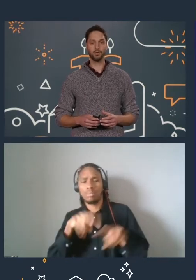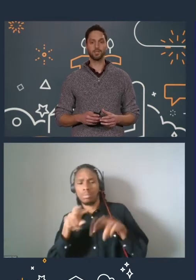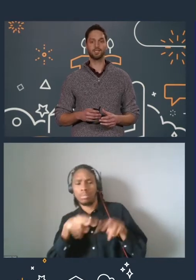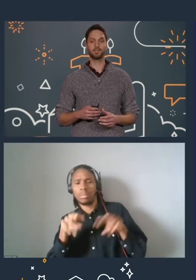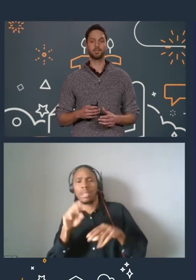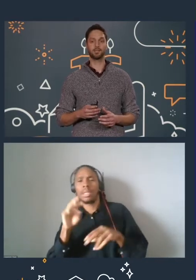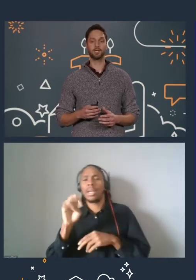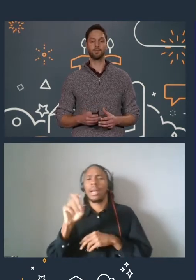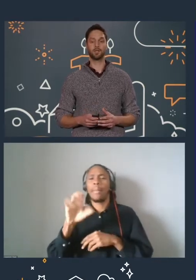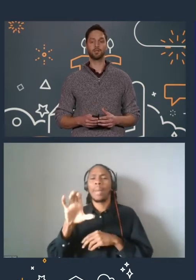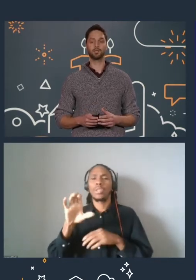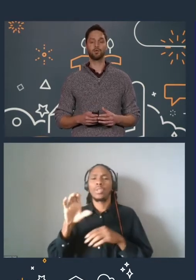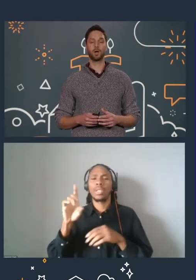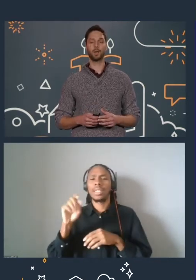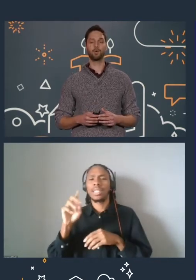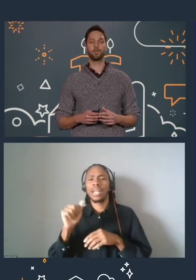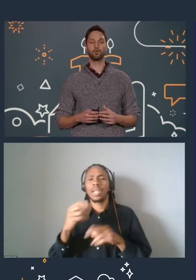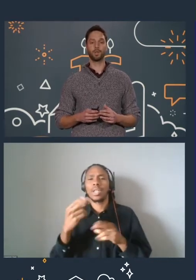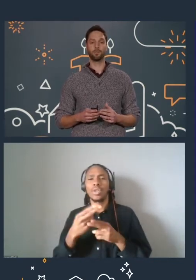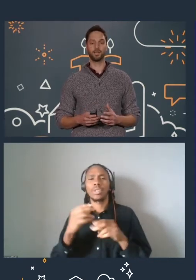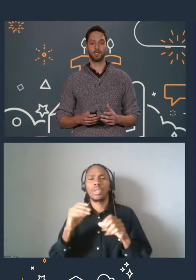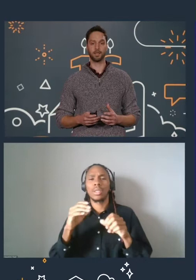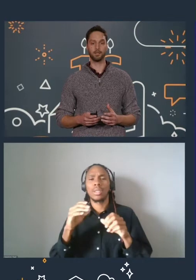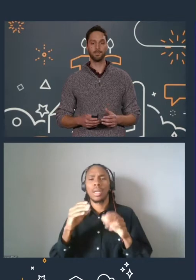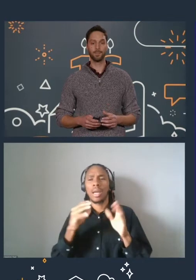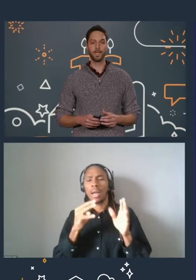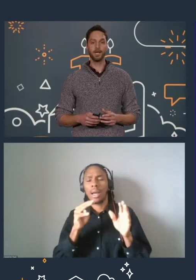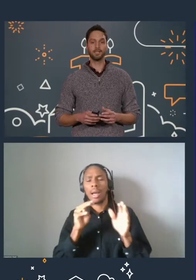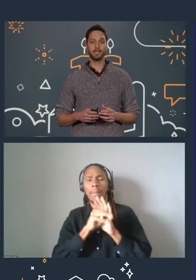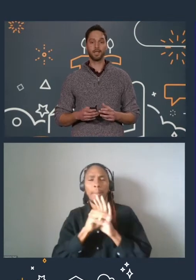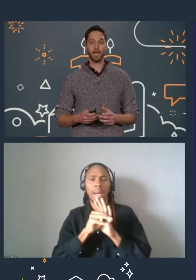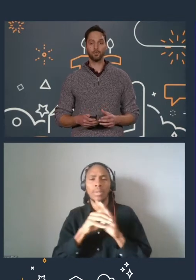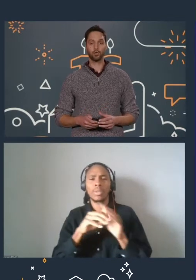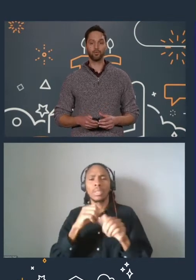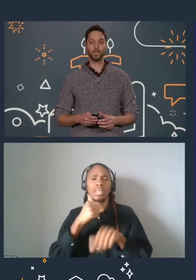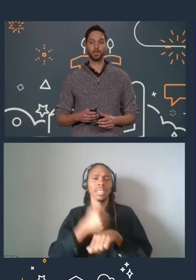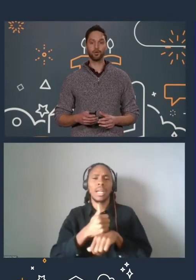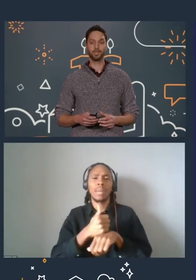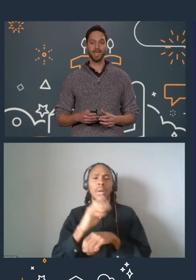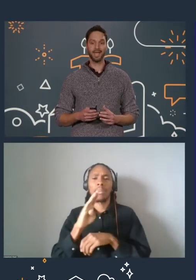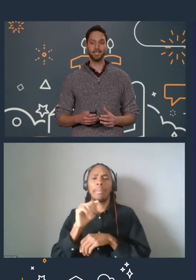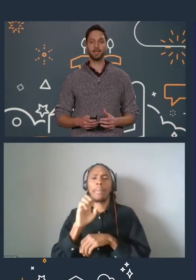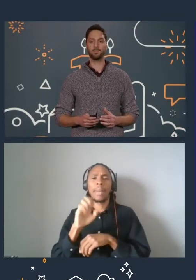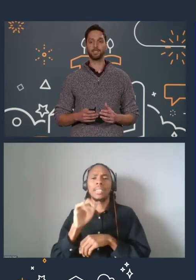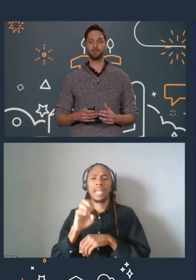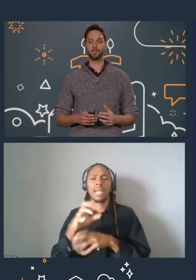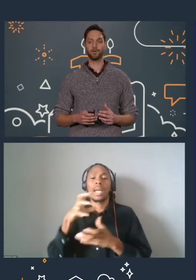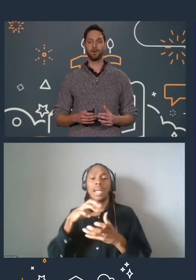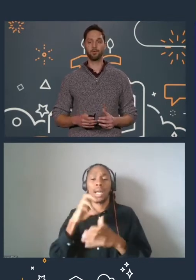using statistical models to come up with a normal baseline. Then CloudWatch will alert any time this metric value